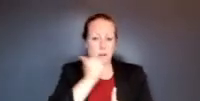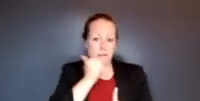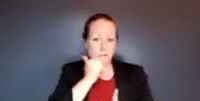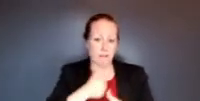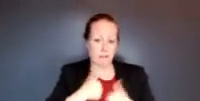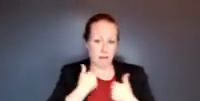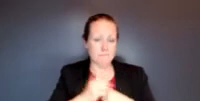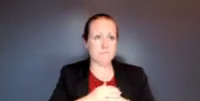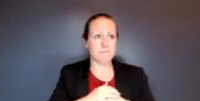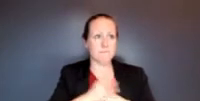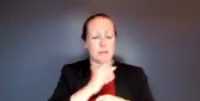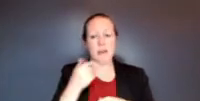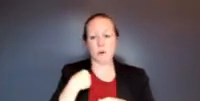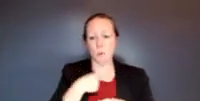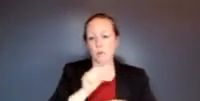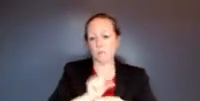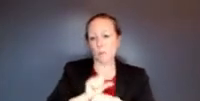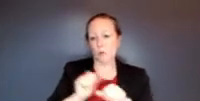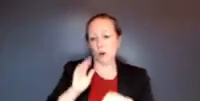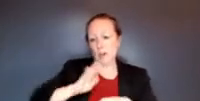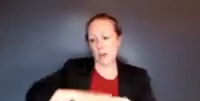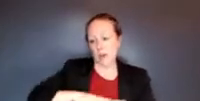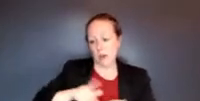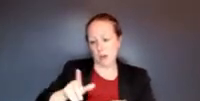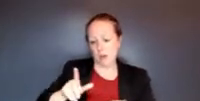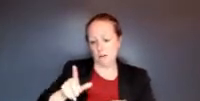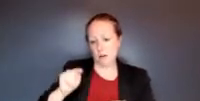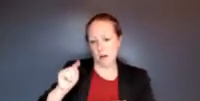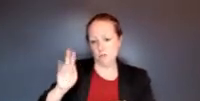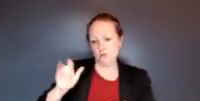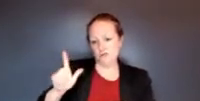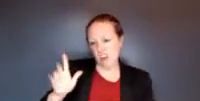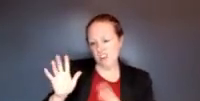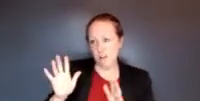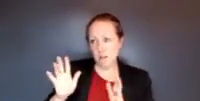have been working on a trial on an emotion regulation